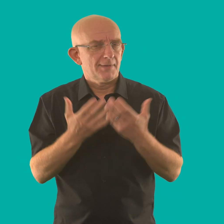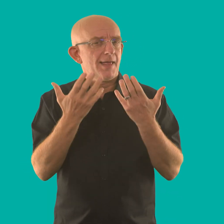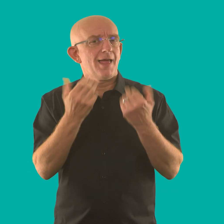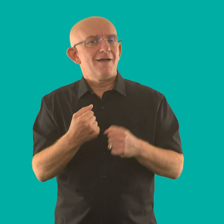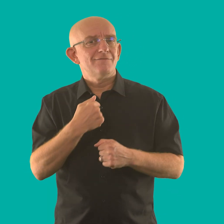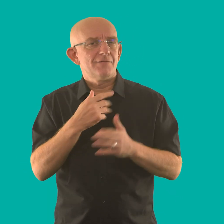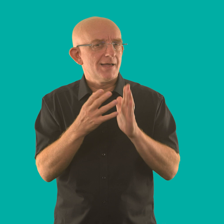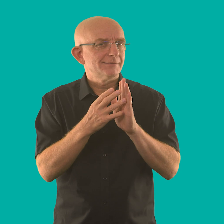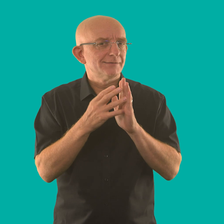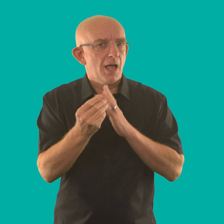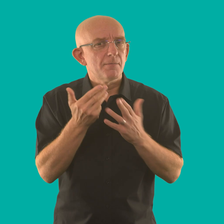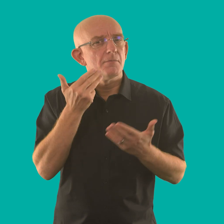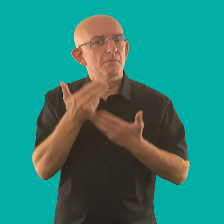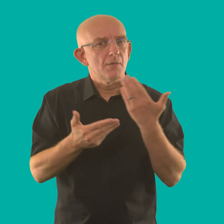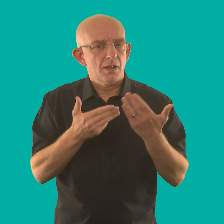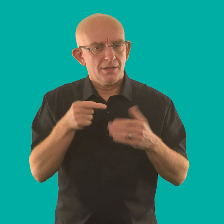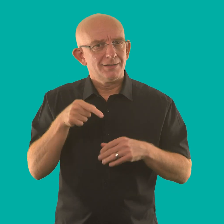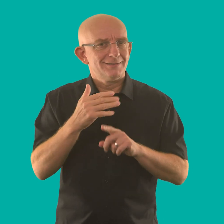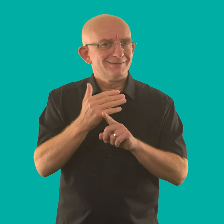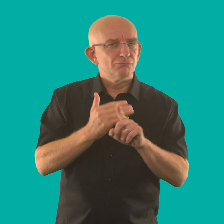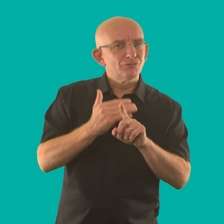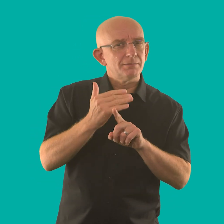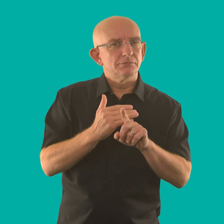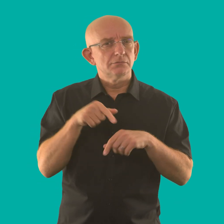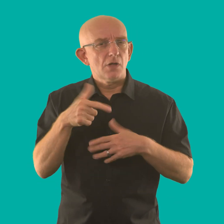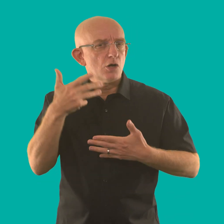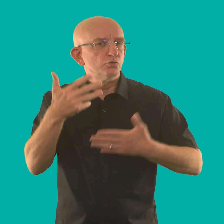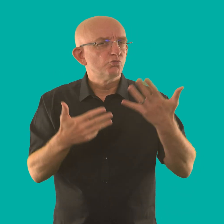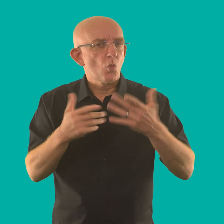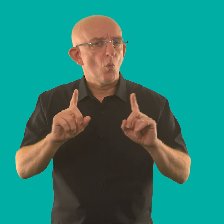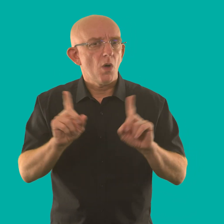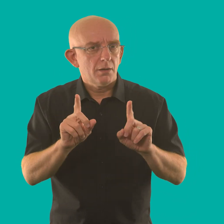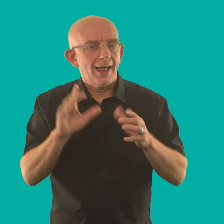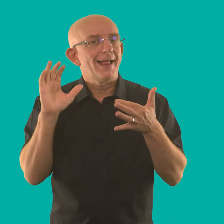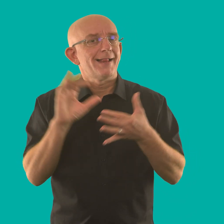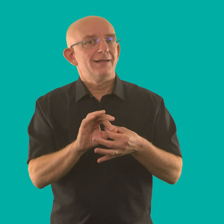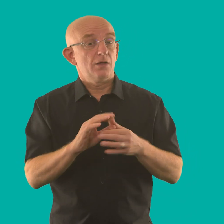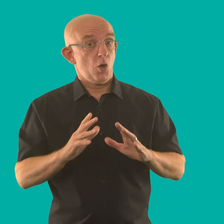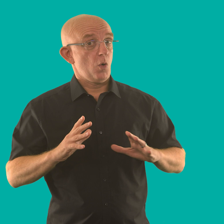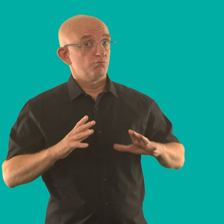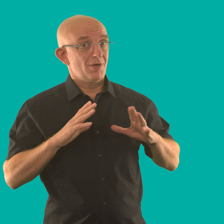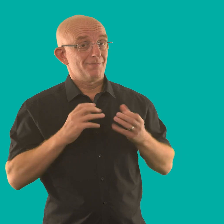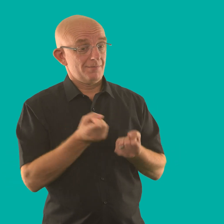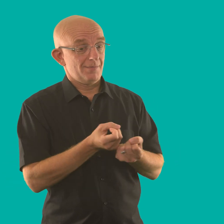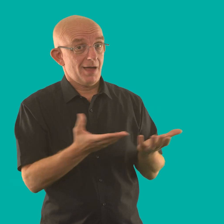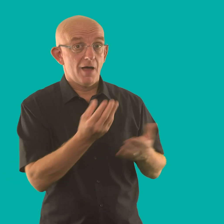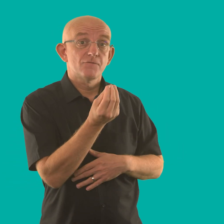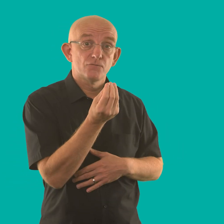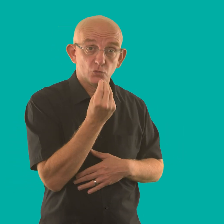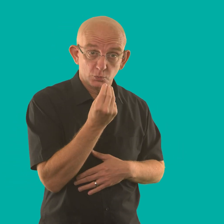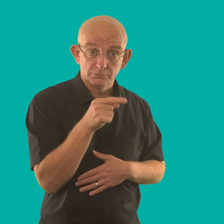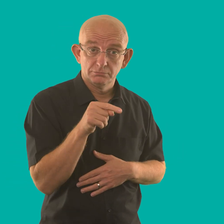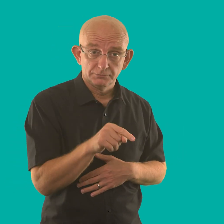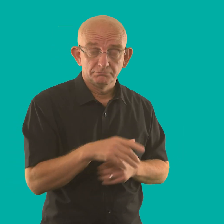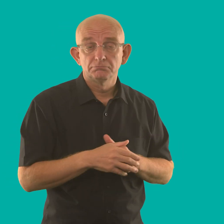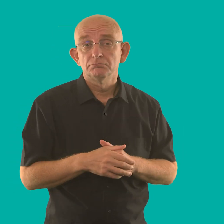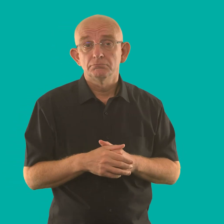This example shows the descriptors and the scores for preparing food.